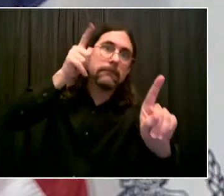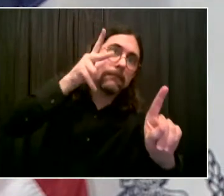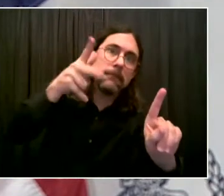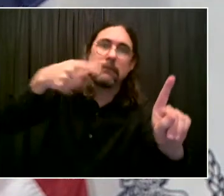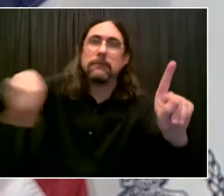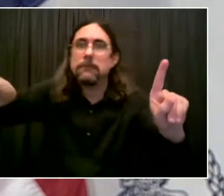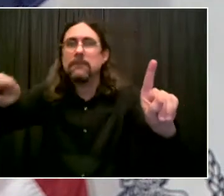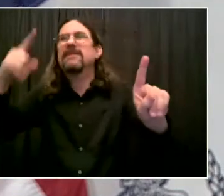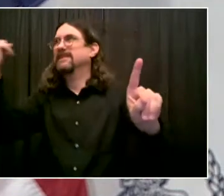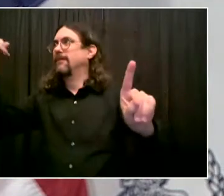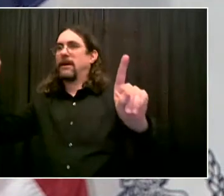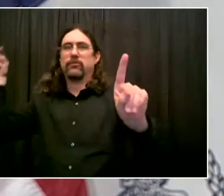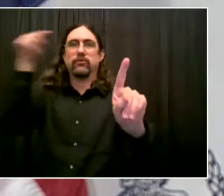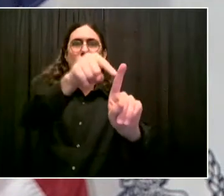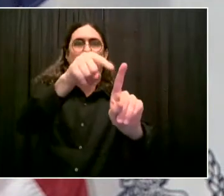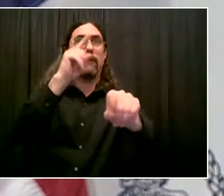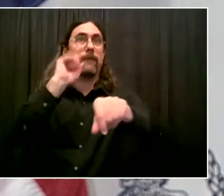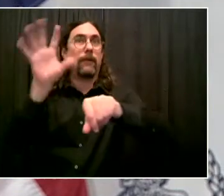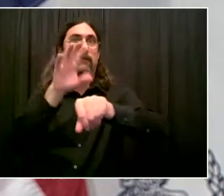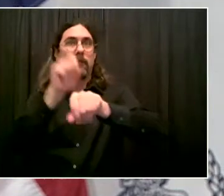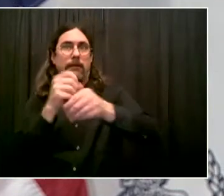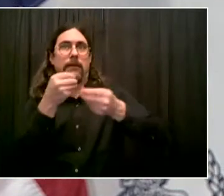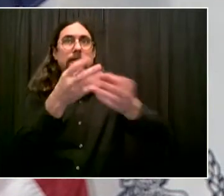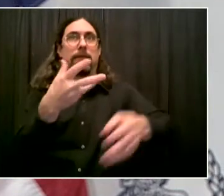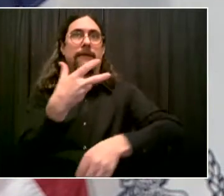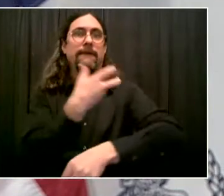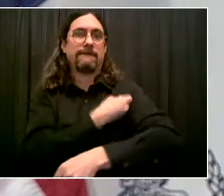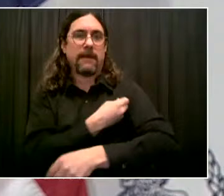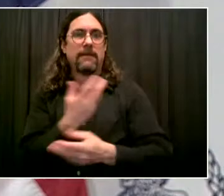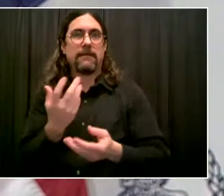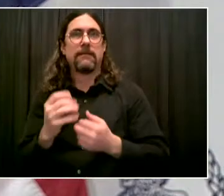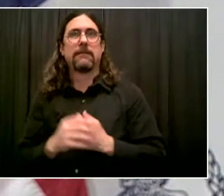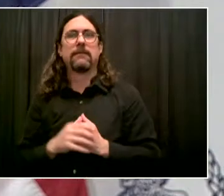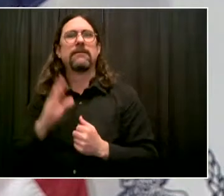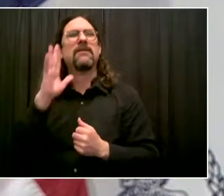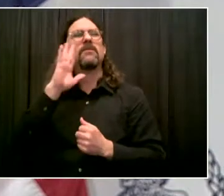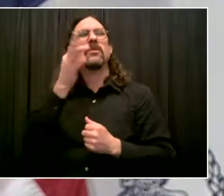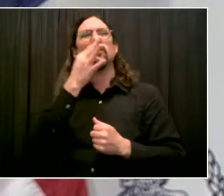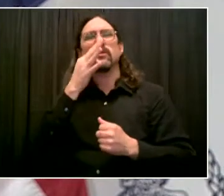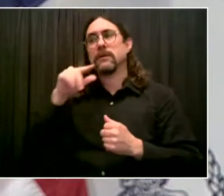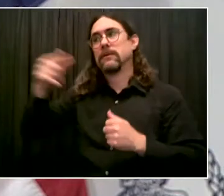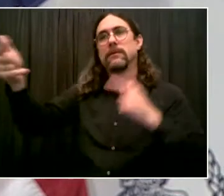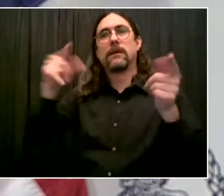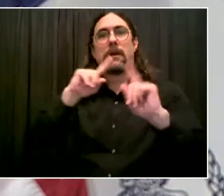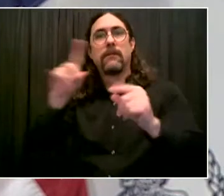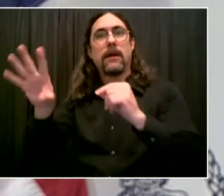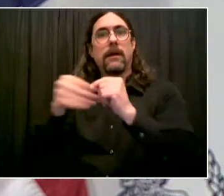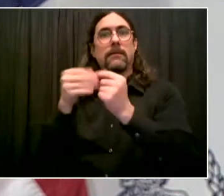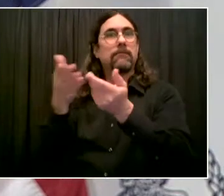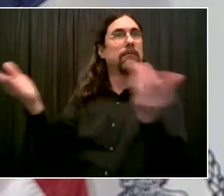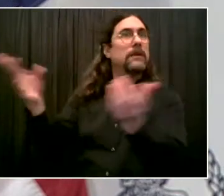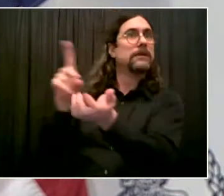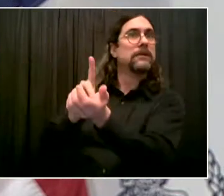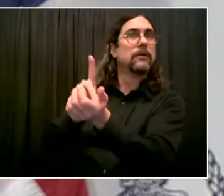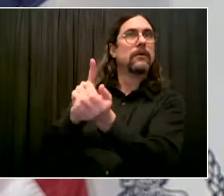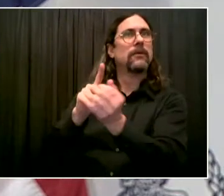TO SPEAK TO THE SPECIFICS. THE IDEA HERE IS